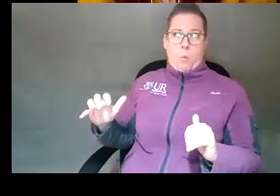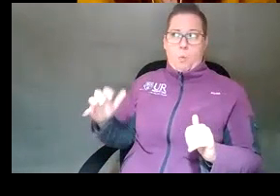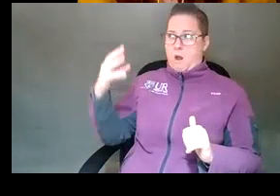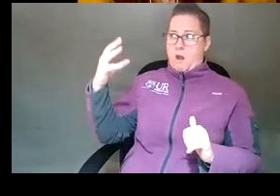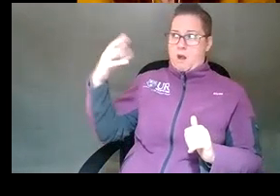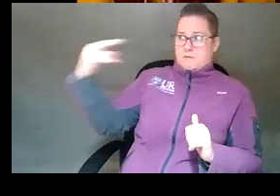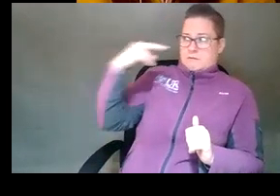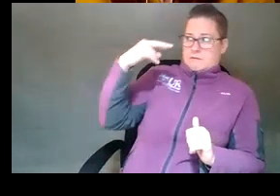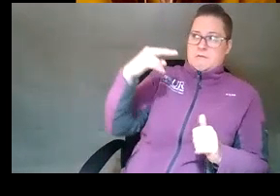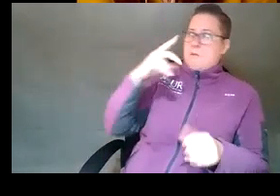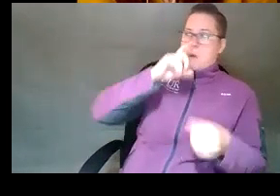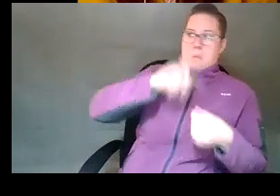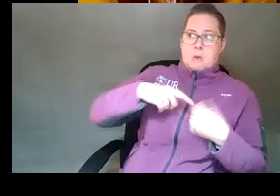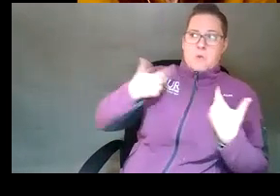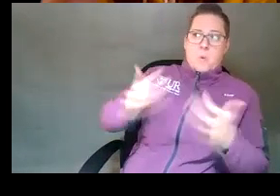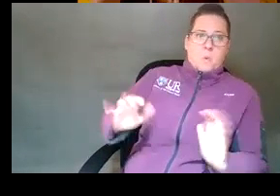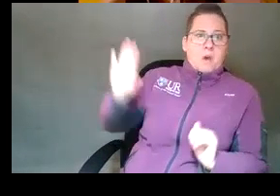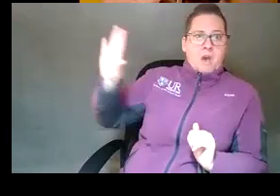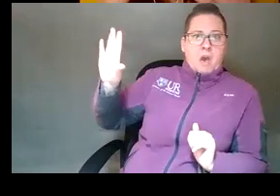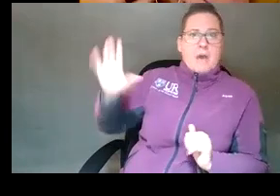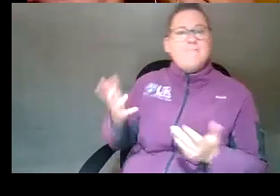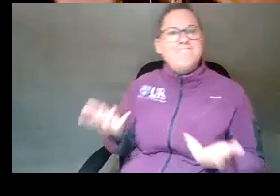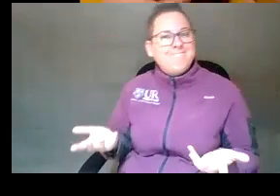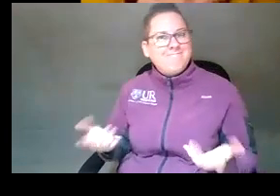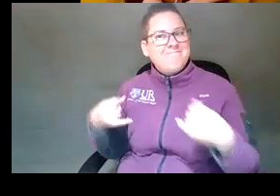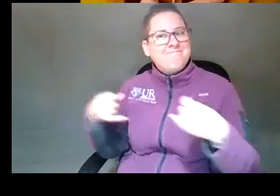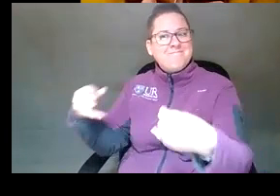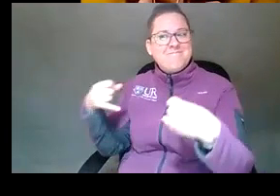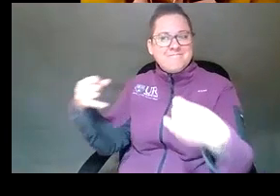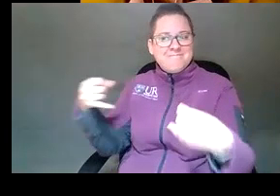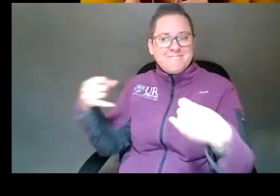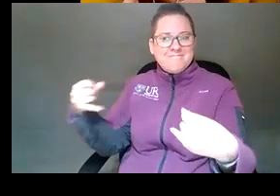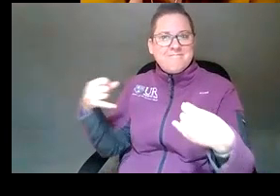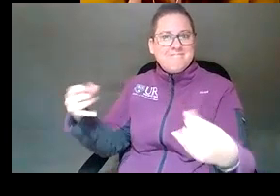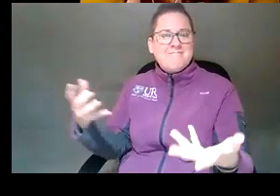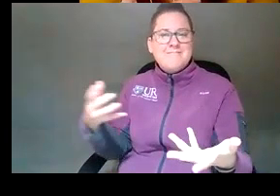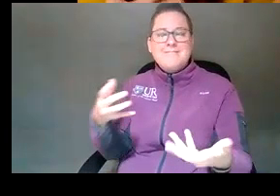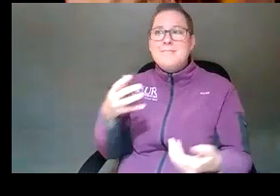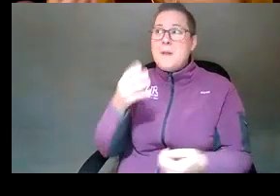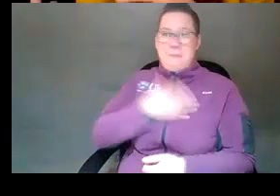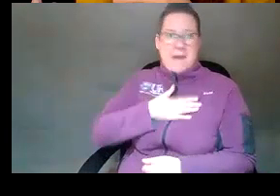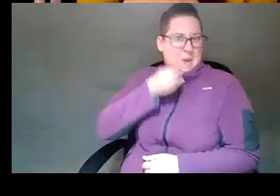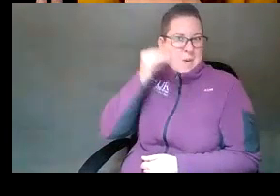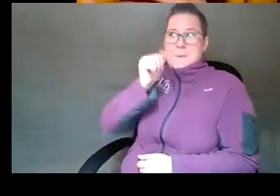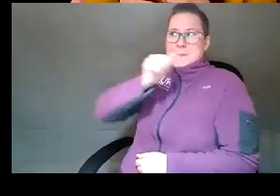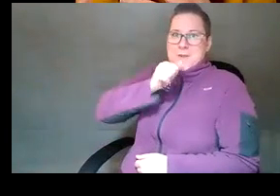intrusive and so there is that blurred boundary between having privacy in our homes versus doing